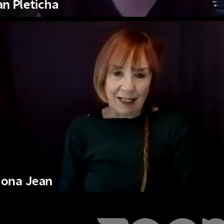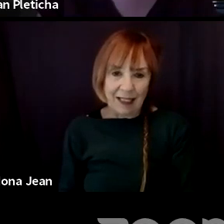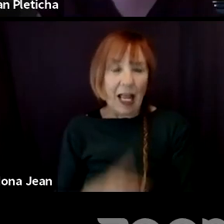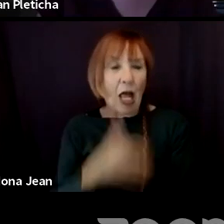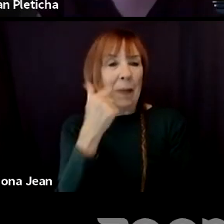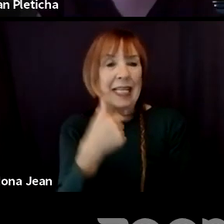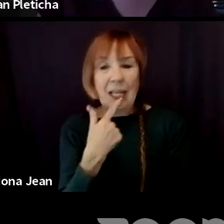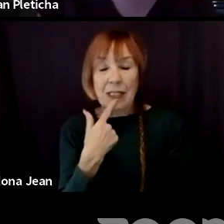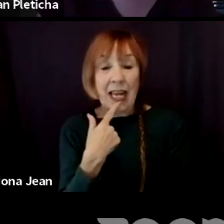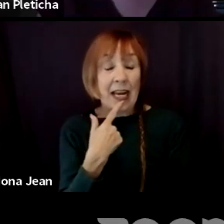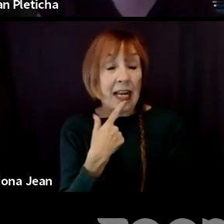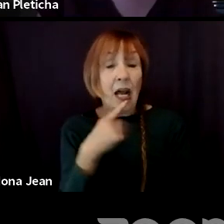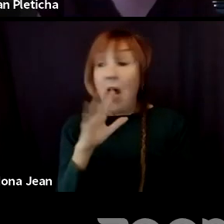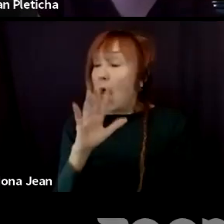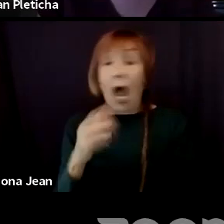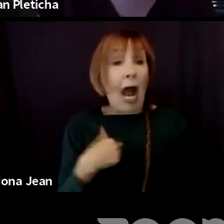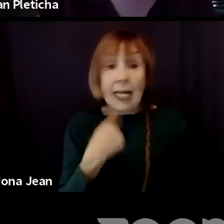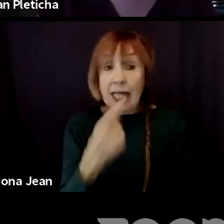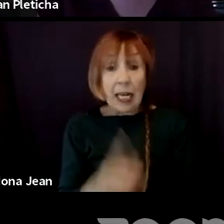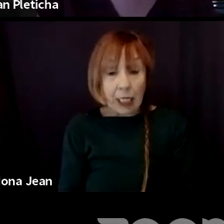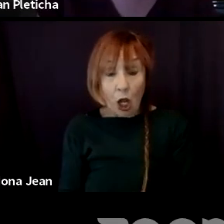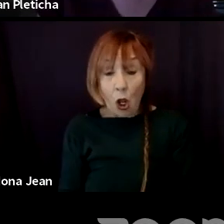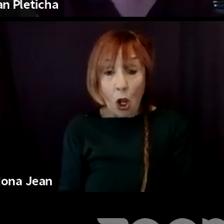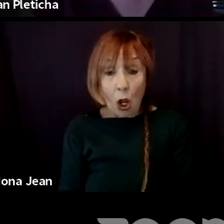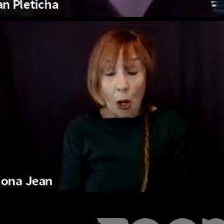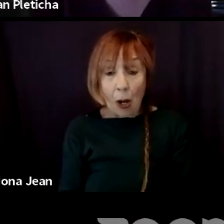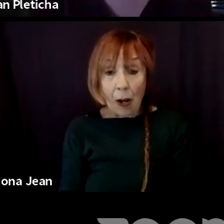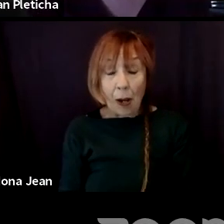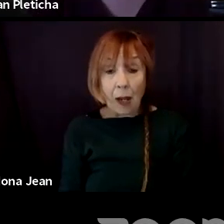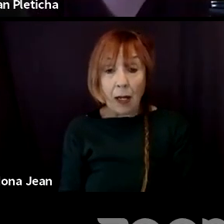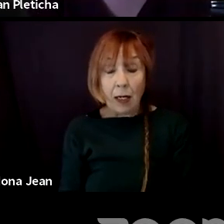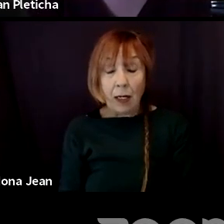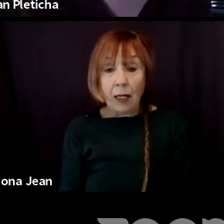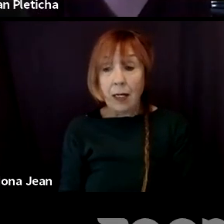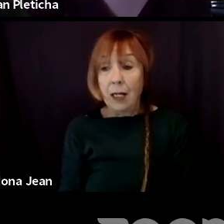this is when we didn't have the the Rona, one of the blank people call it.